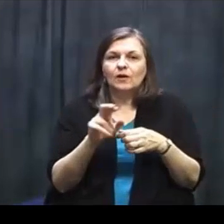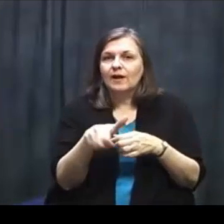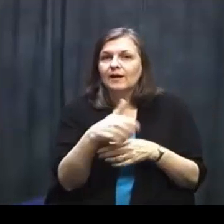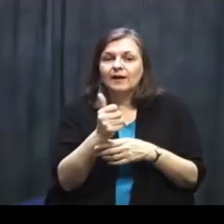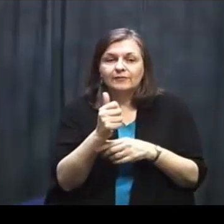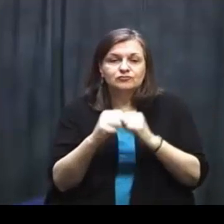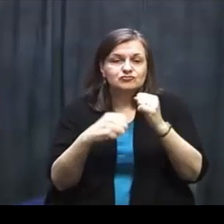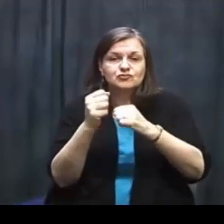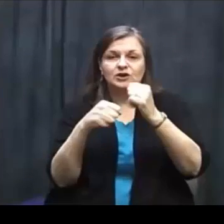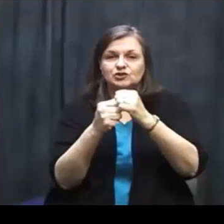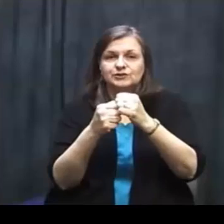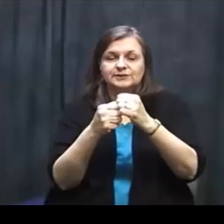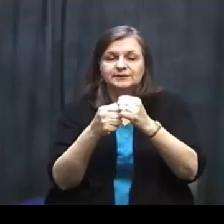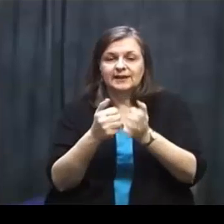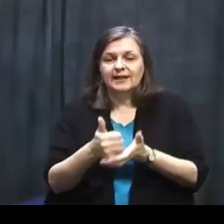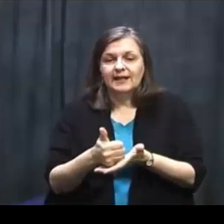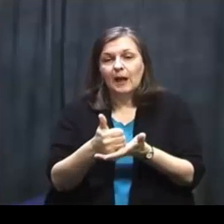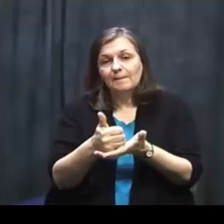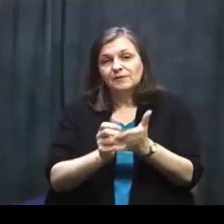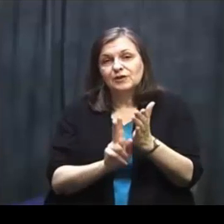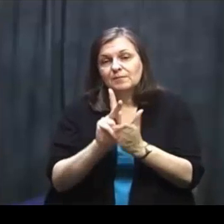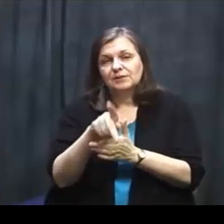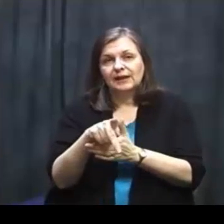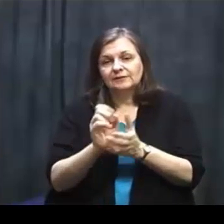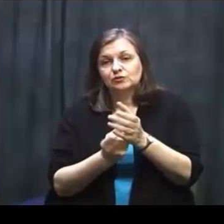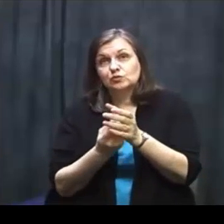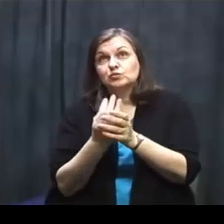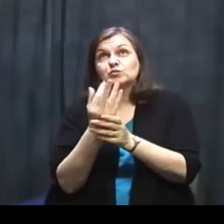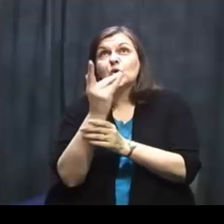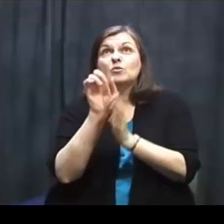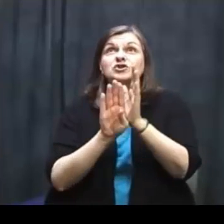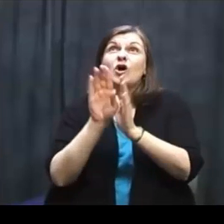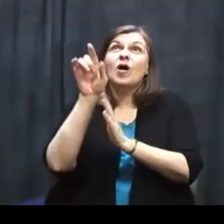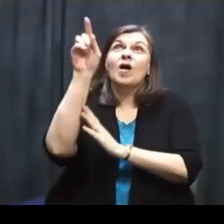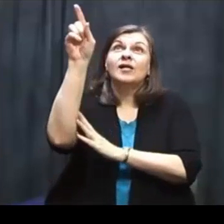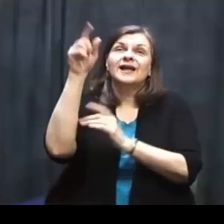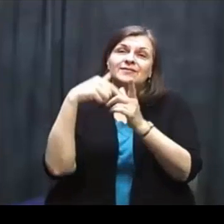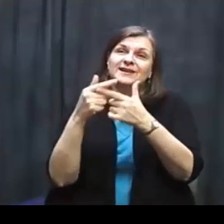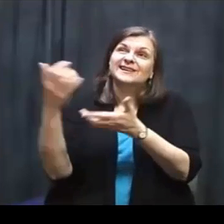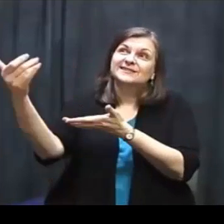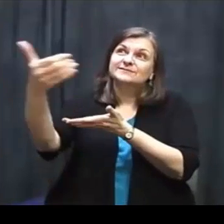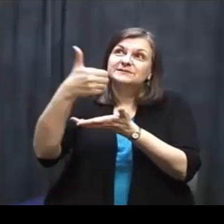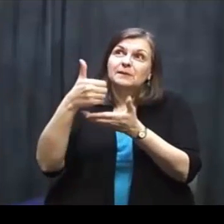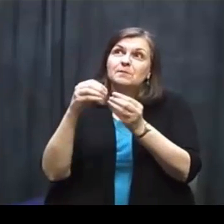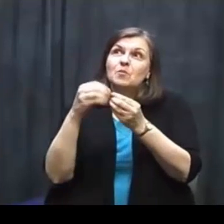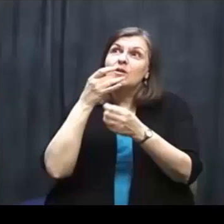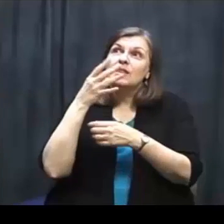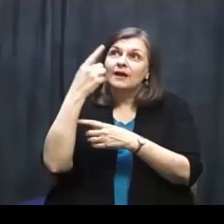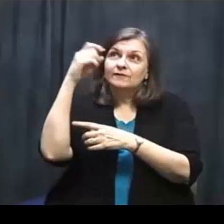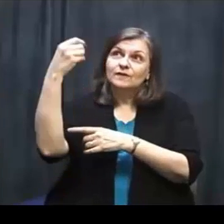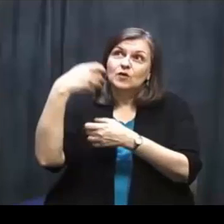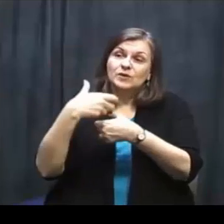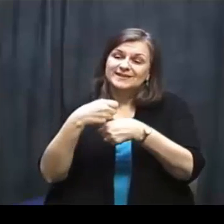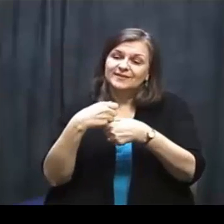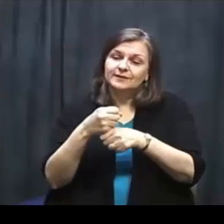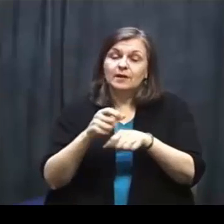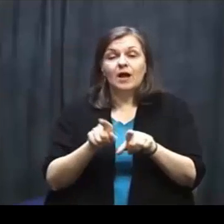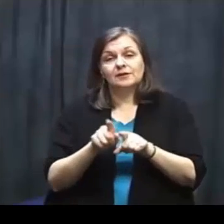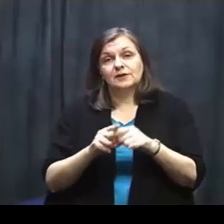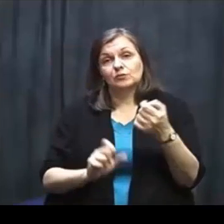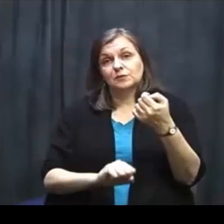plant to grow taller and get more light are photosynthesis and support itself